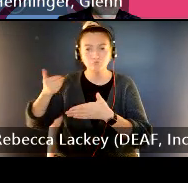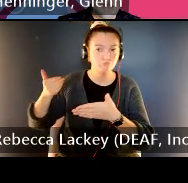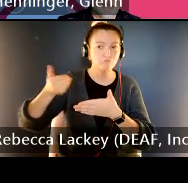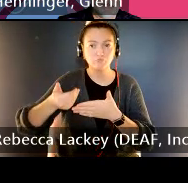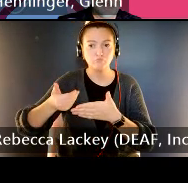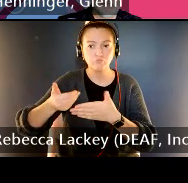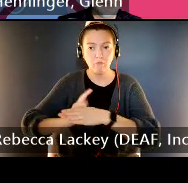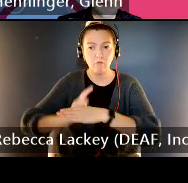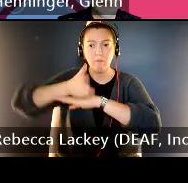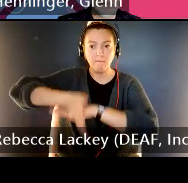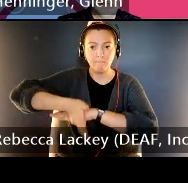speed hump.